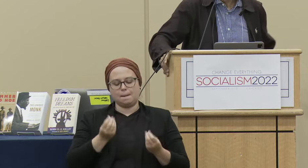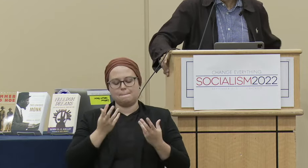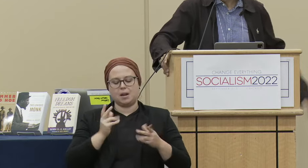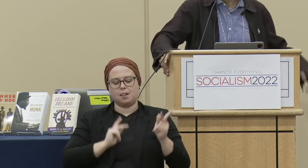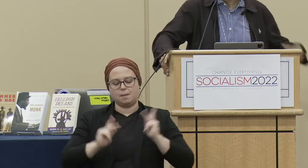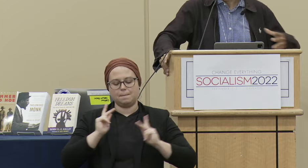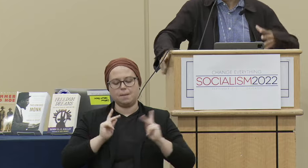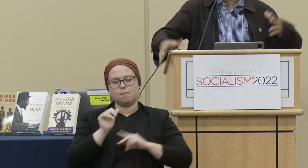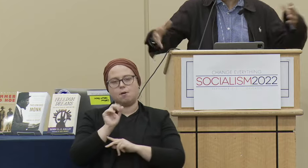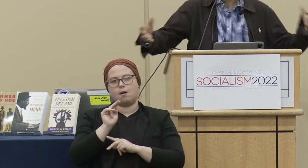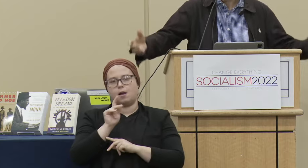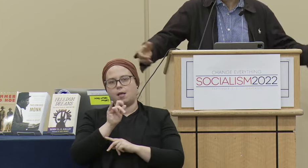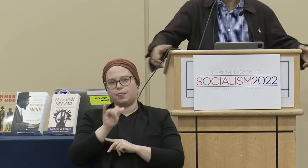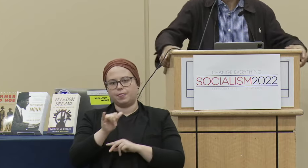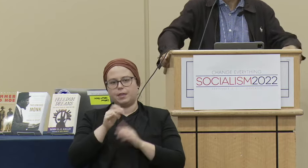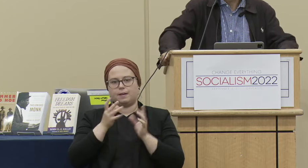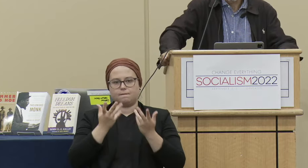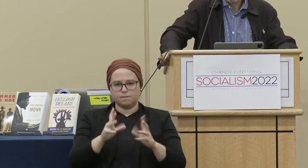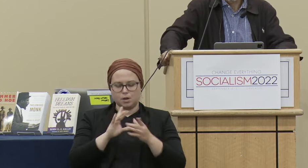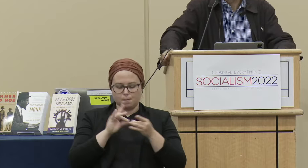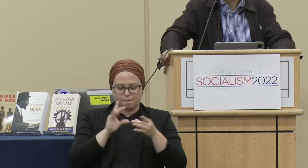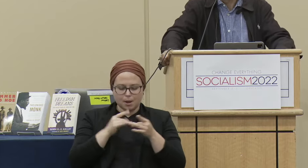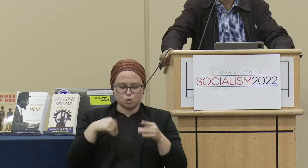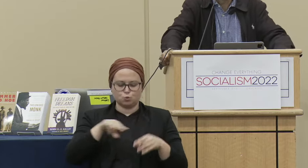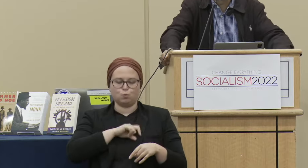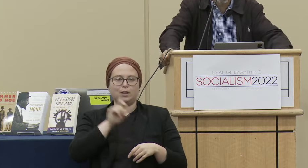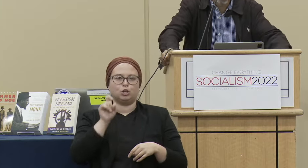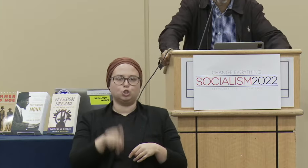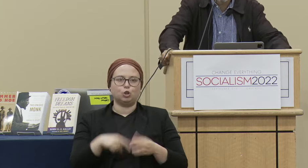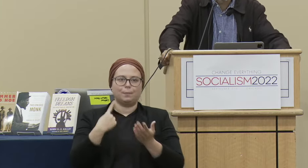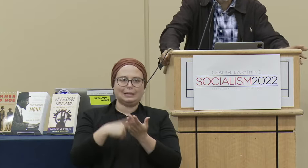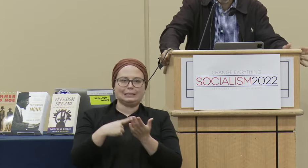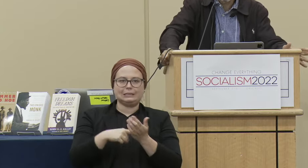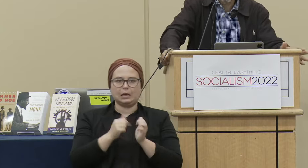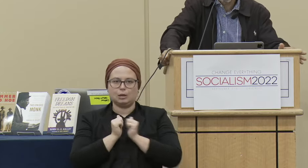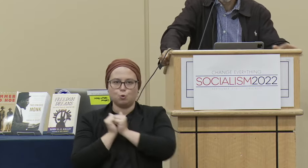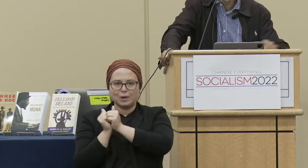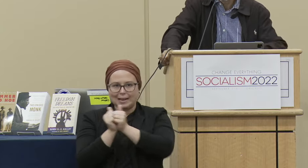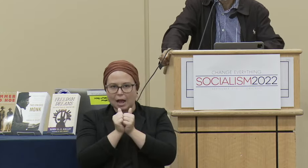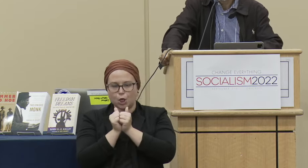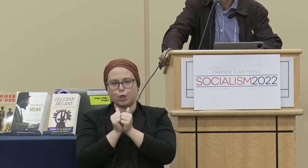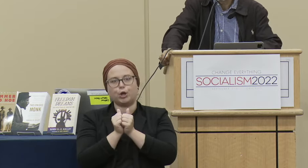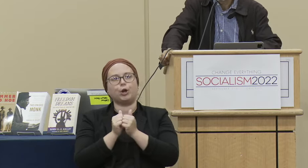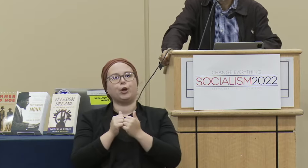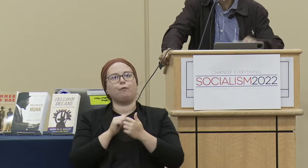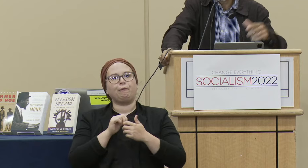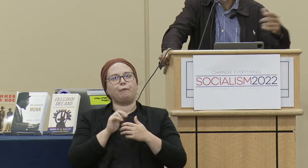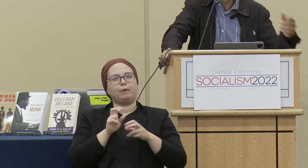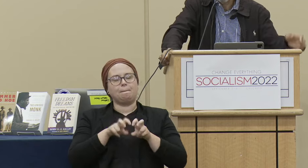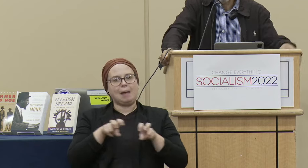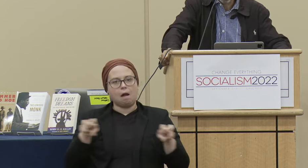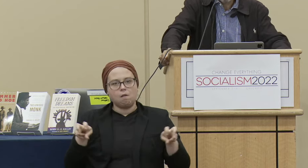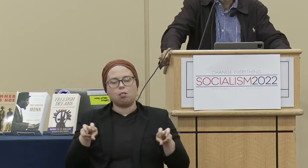kind to me. I confess I am sad many of the folks, as Anthony mentioned, who we should all be in conversation together, you